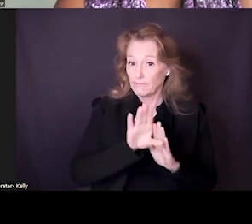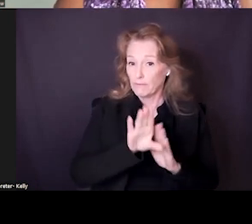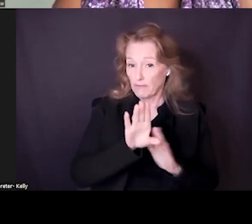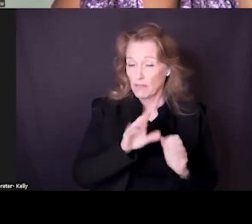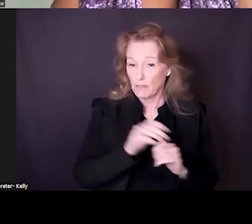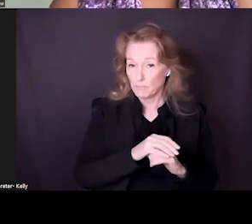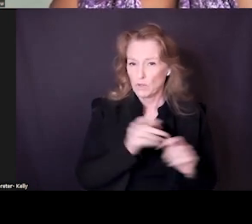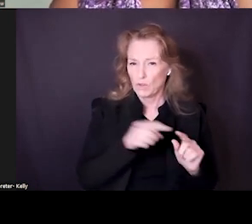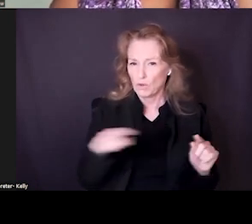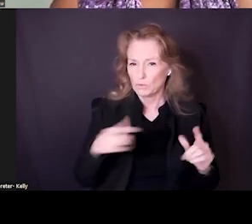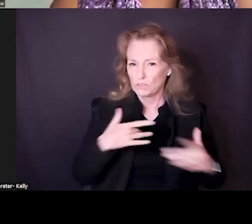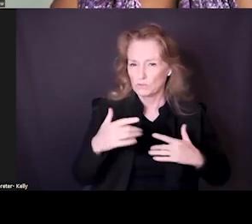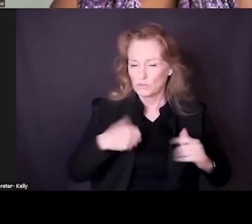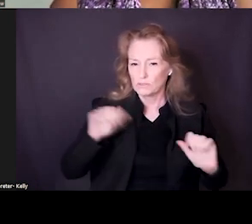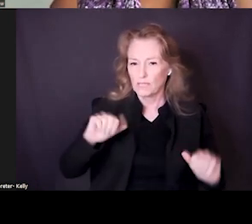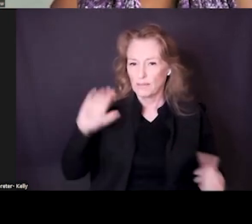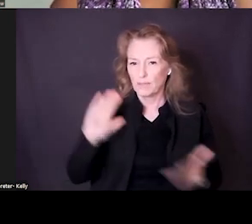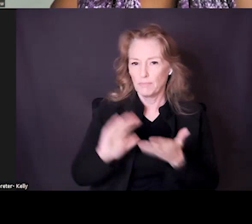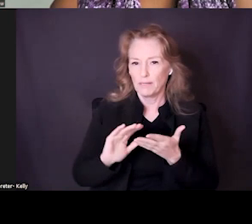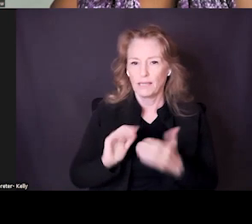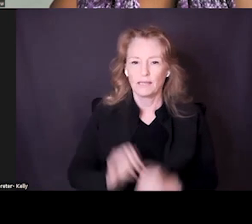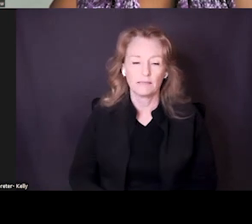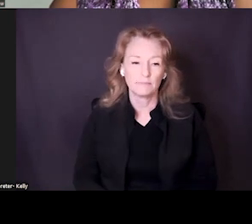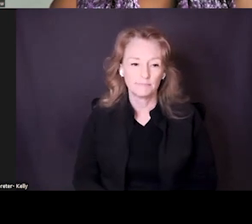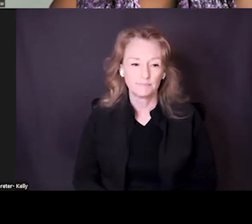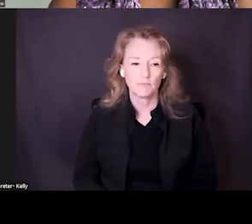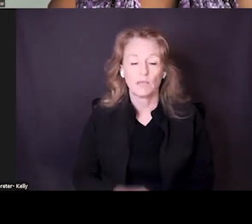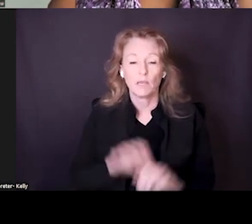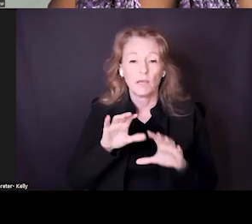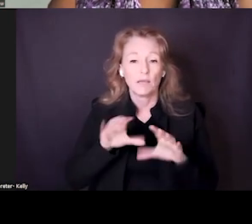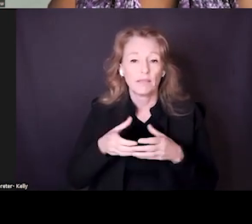SO THIS TEAM WAS REALLY LOOKING TO PROCURE A VENDOR FOR A